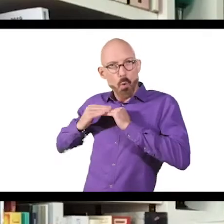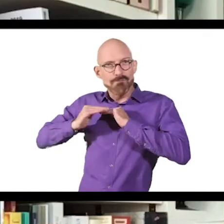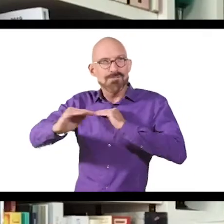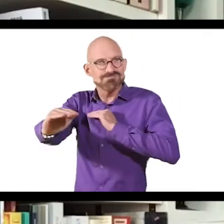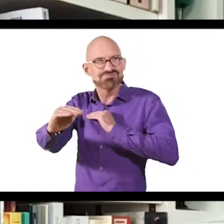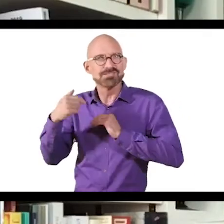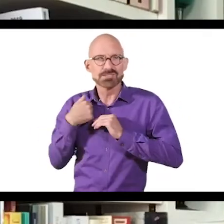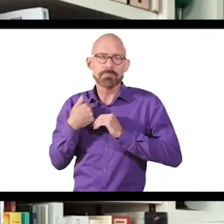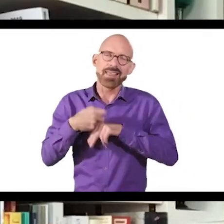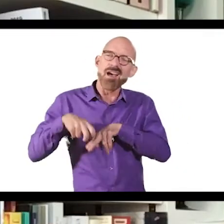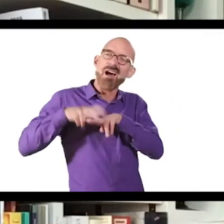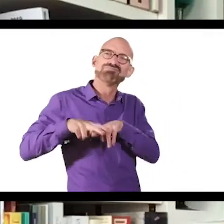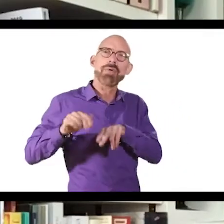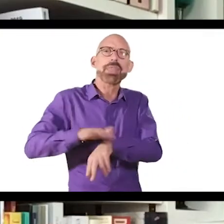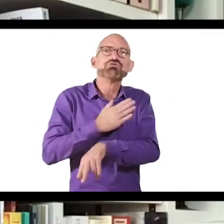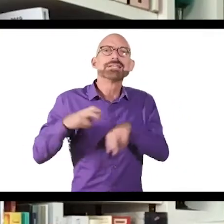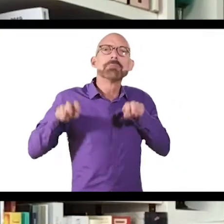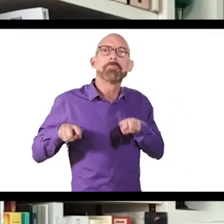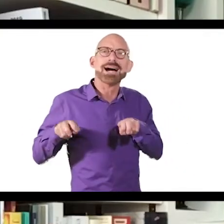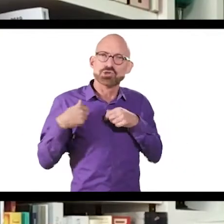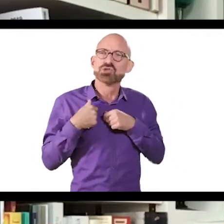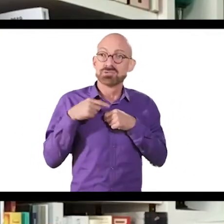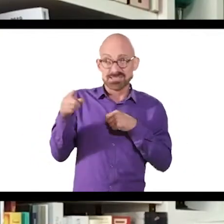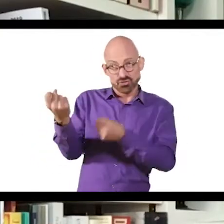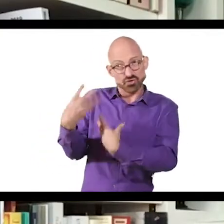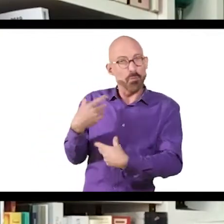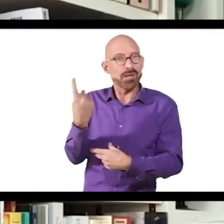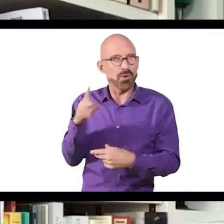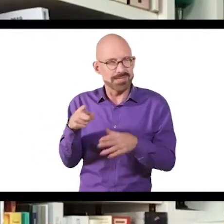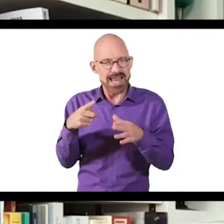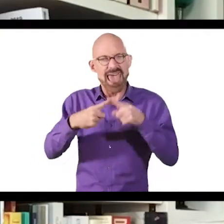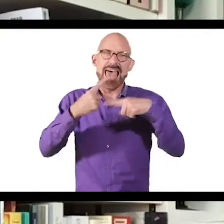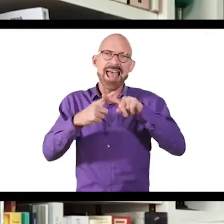His wife had died and he was a Christian and when his wife had died, he decided to keep himself fit by skating.